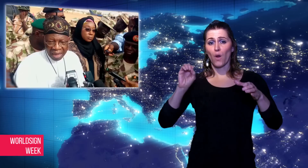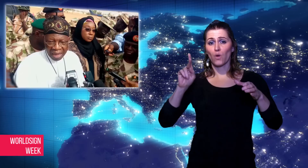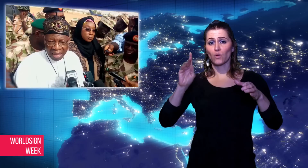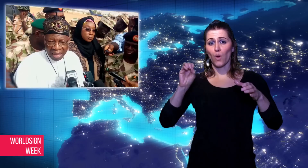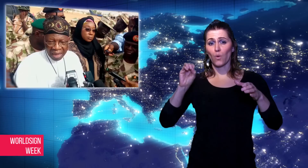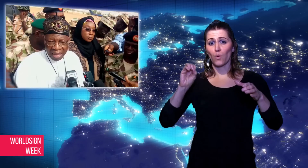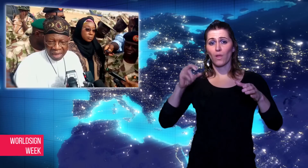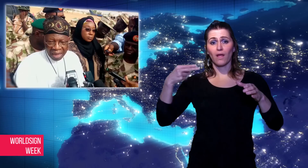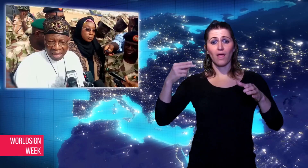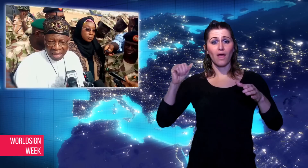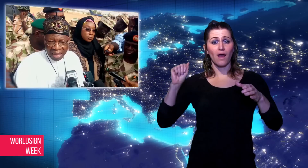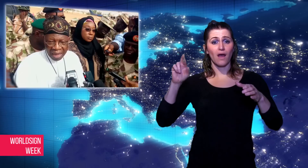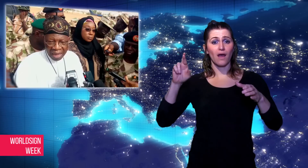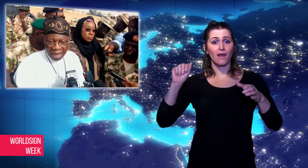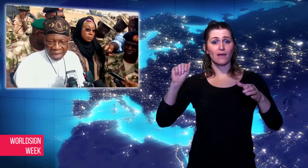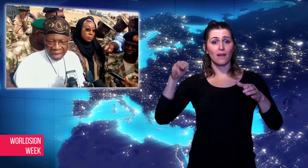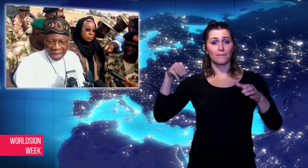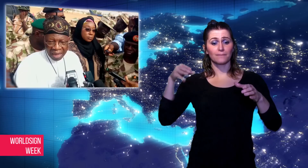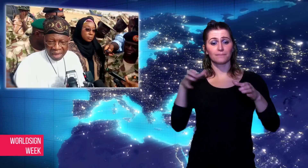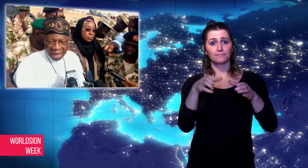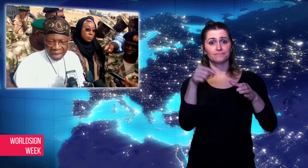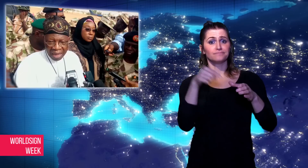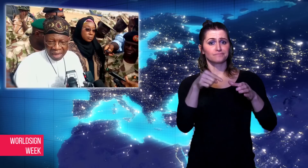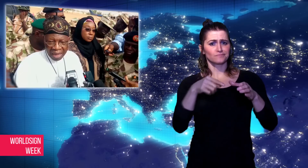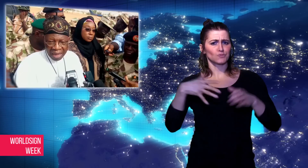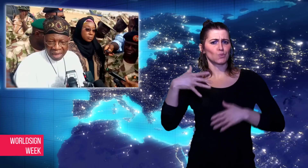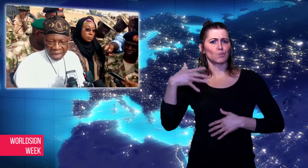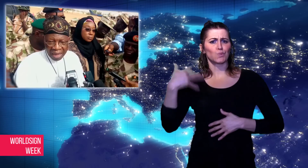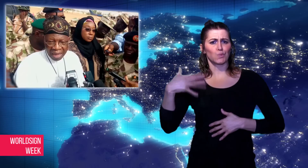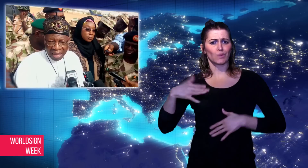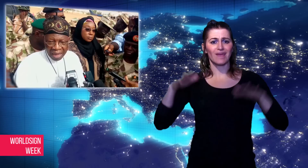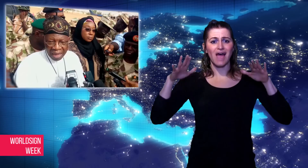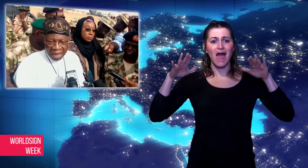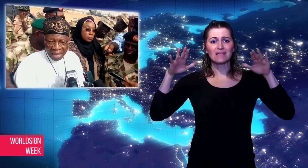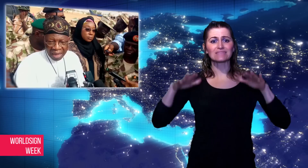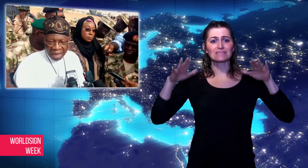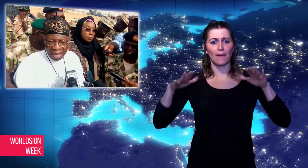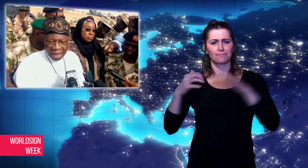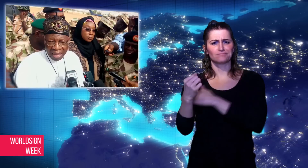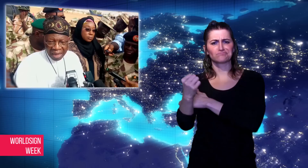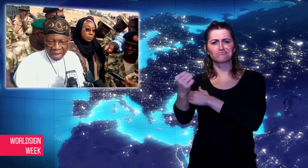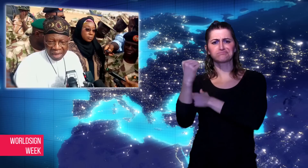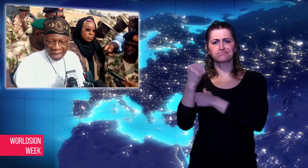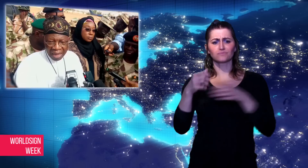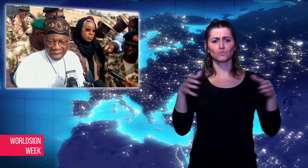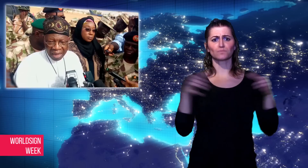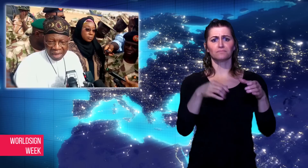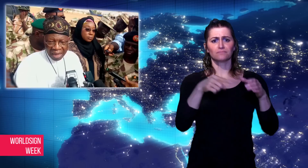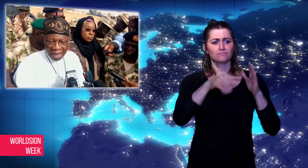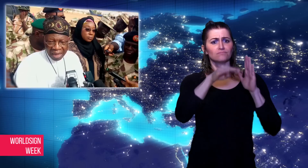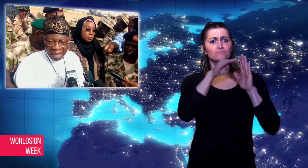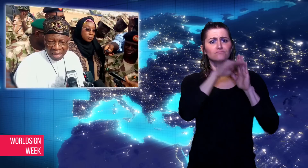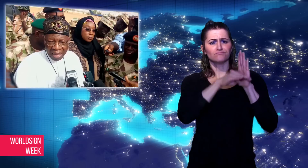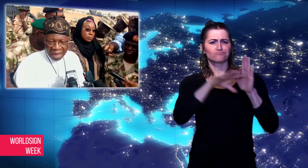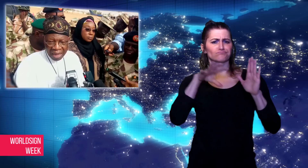This was the second kidnapping by Boko